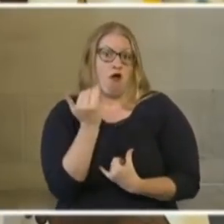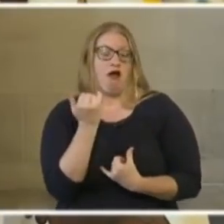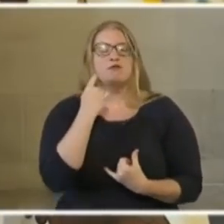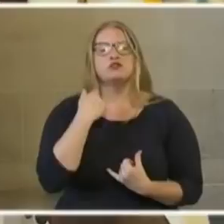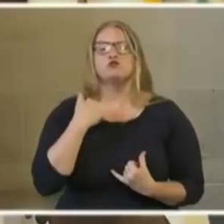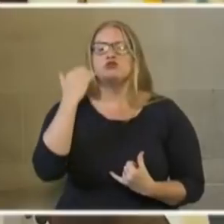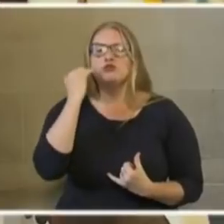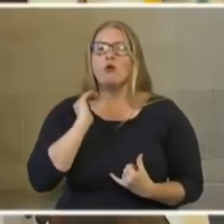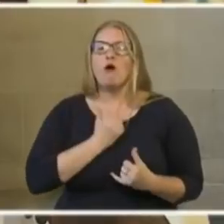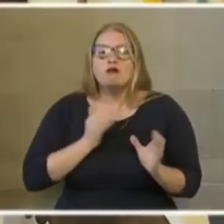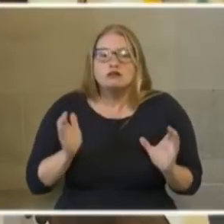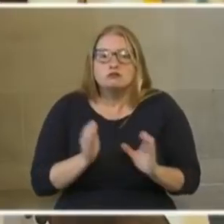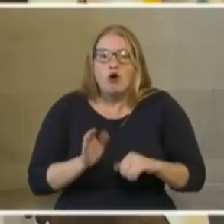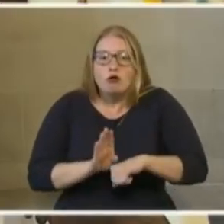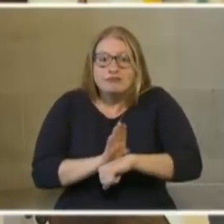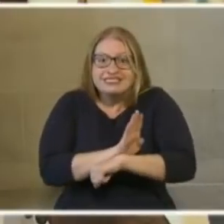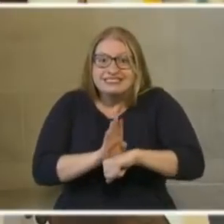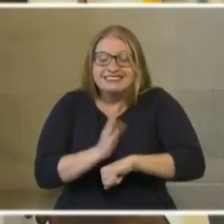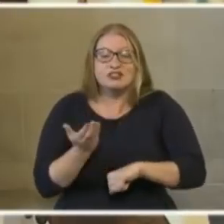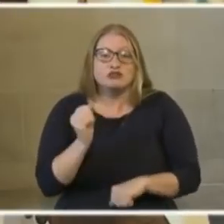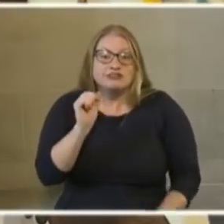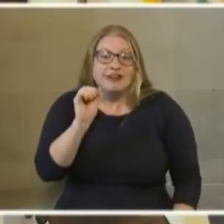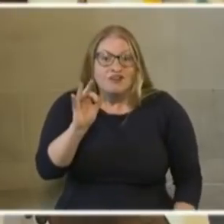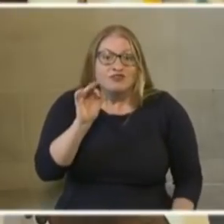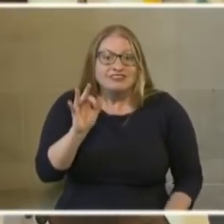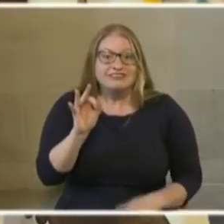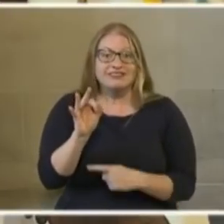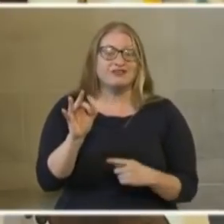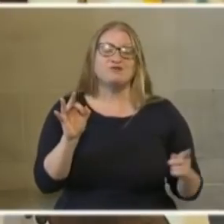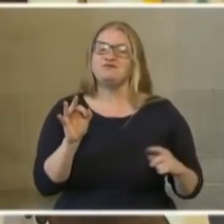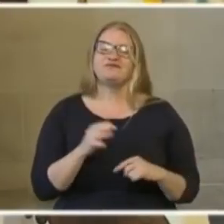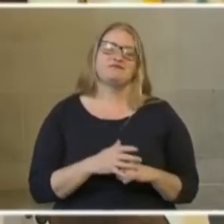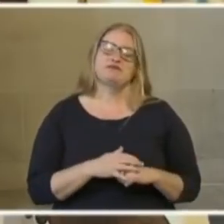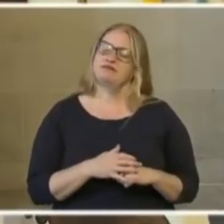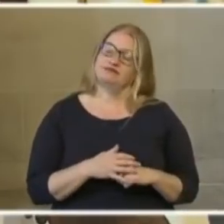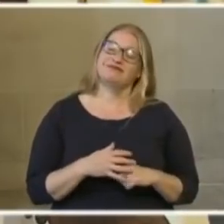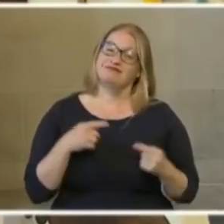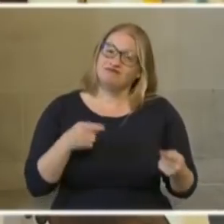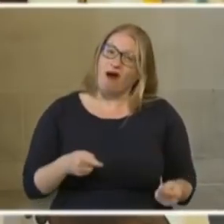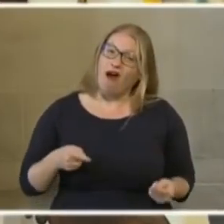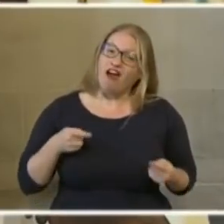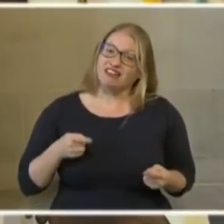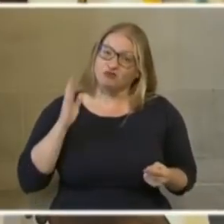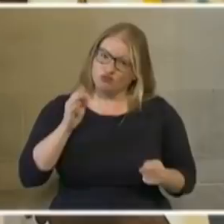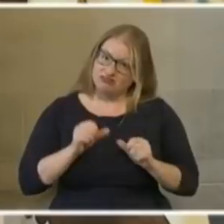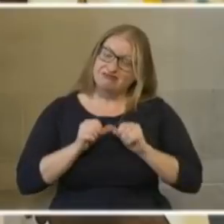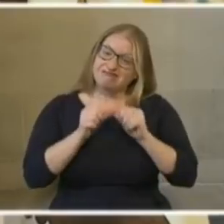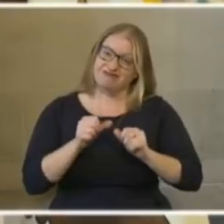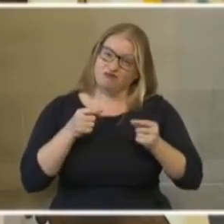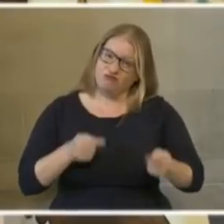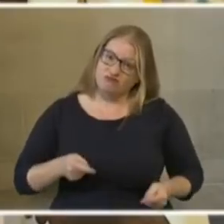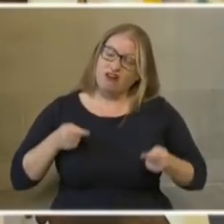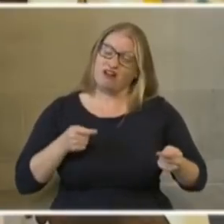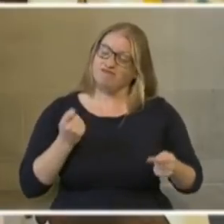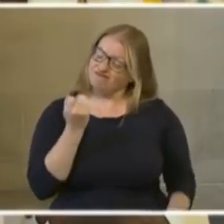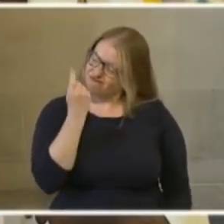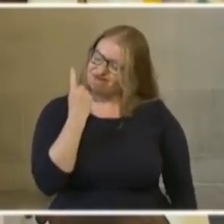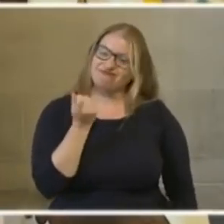ABOUT WHAT IS HAPPENING, JOACHIM TORRES IS HERE BECAUSE WE KNOW OUR SMALL BUSINESSES IN